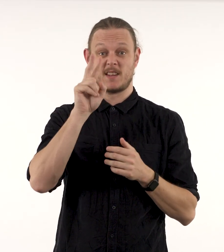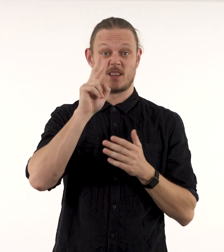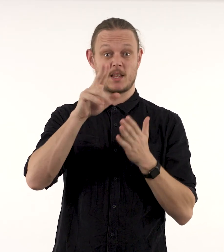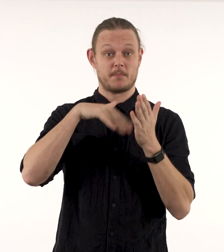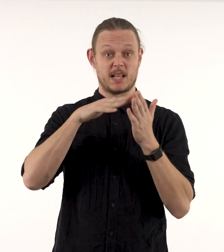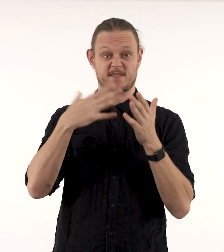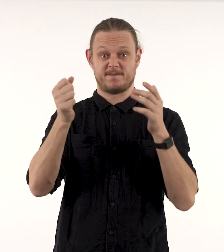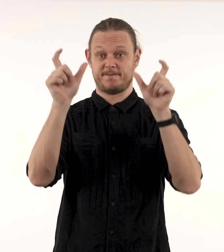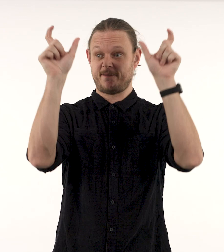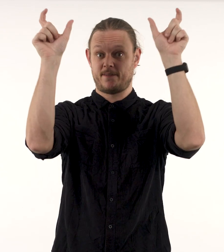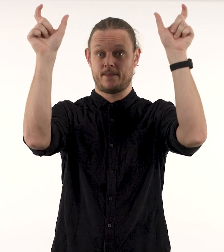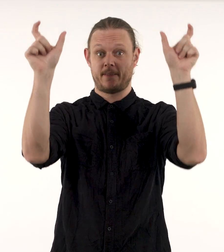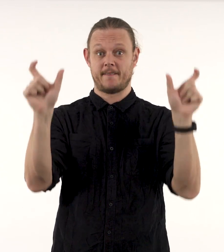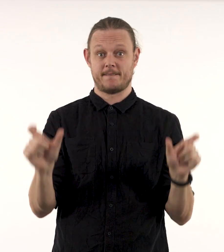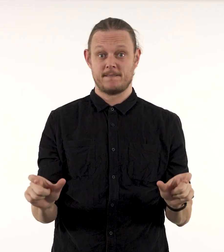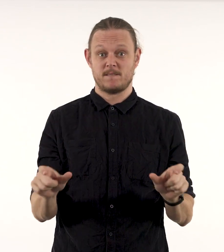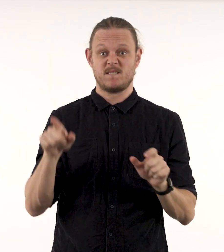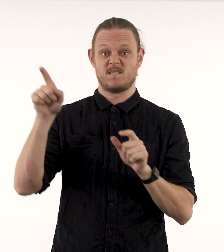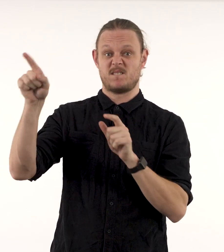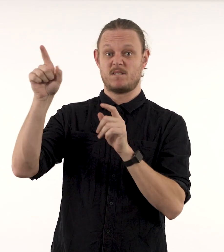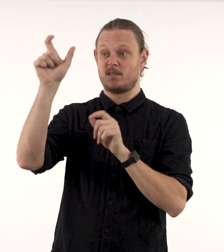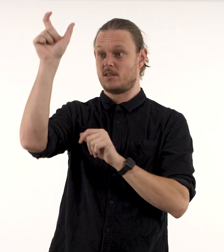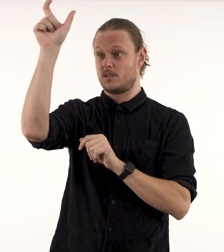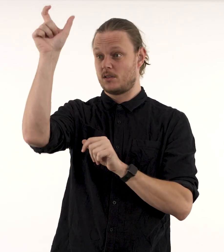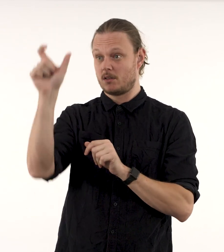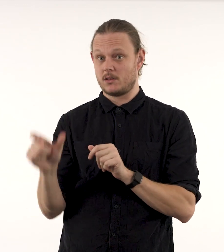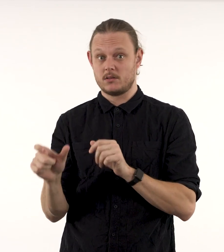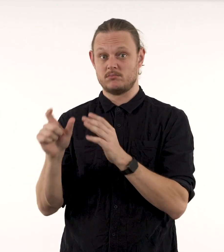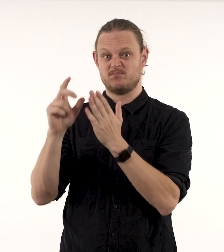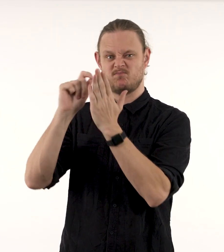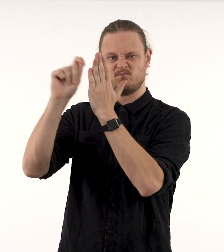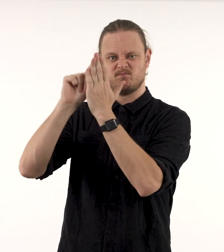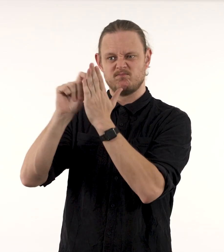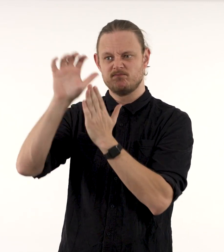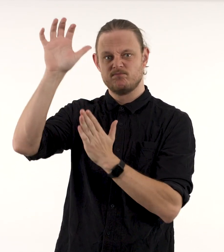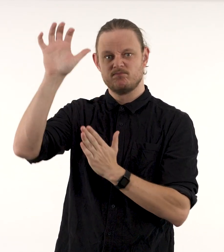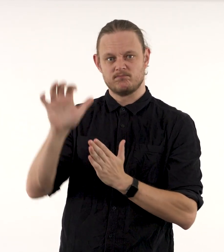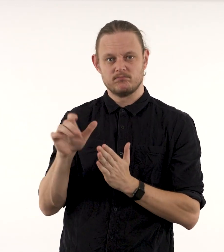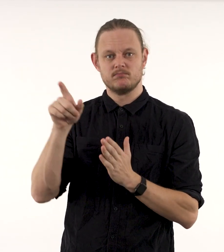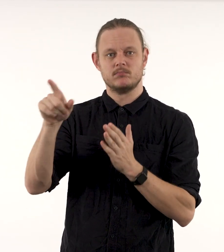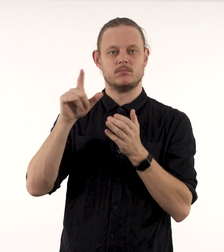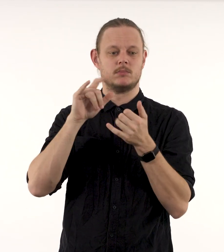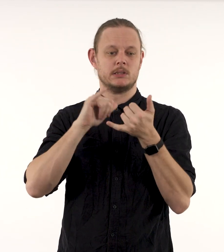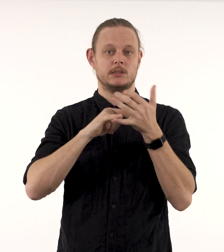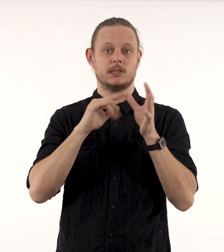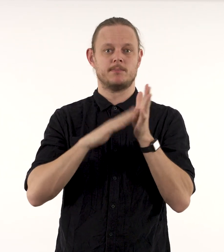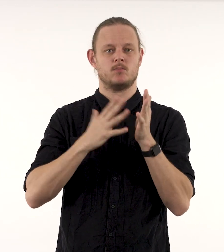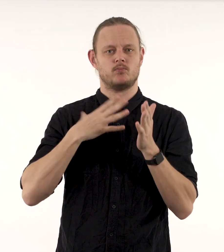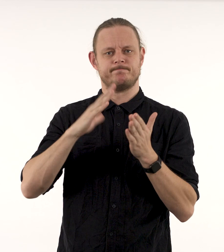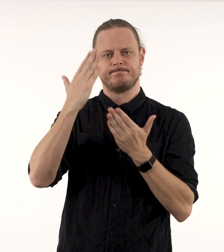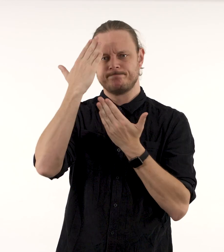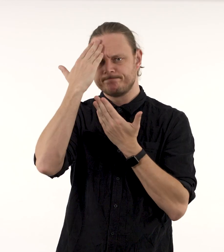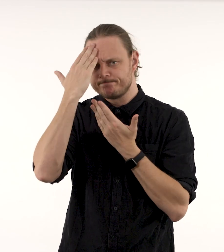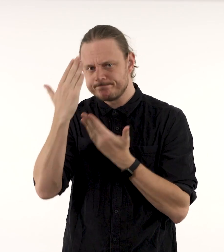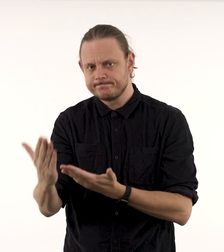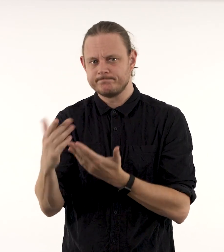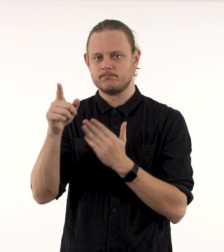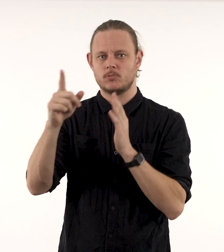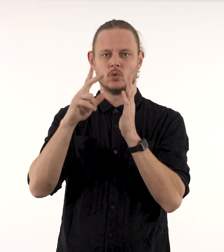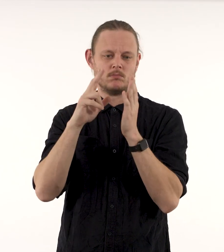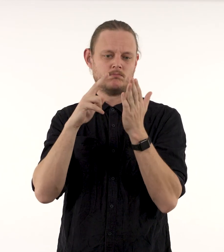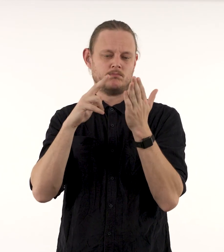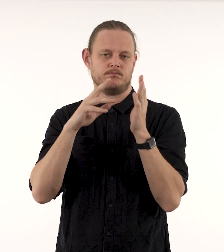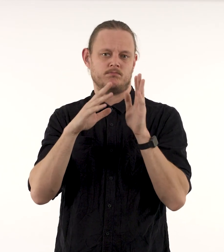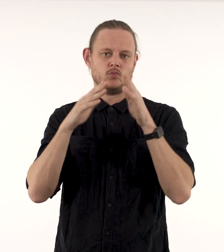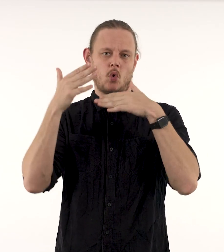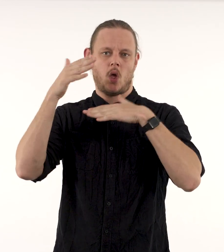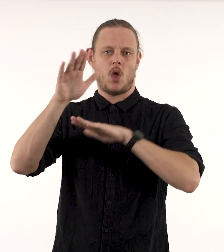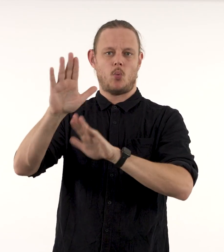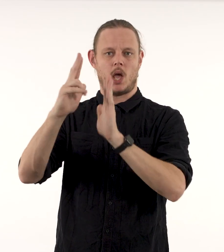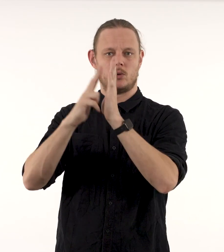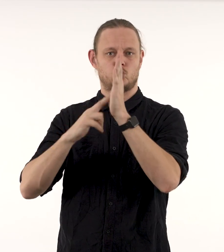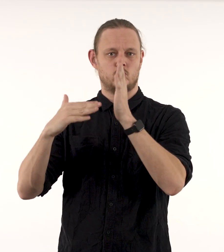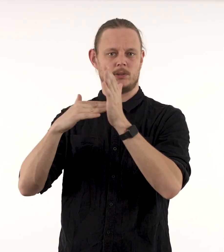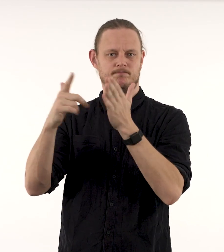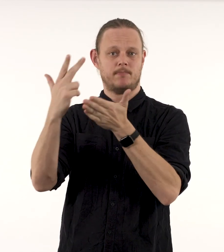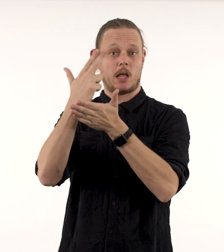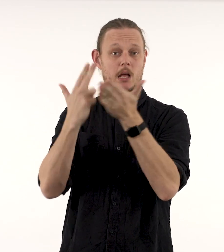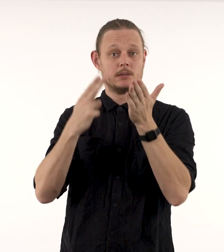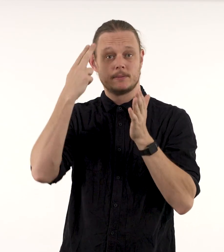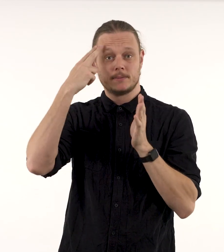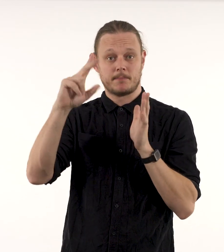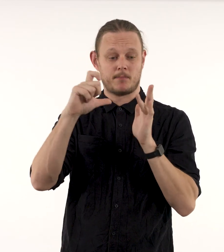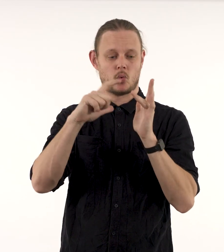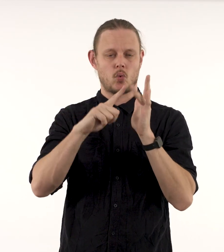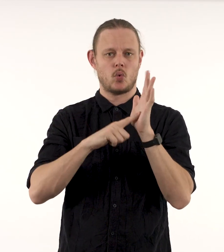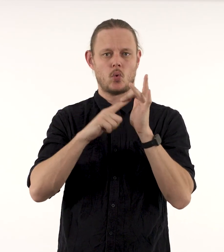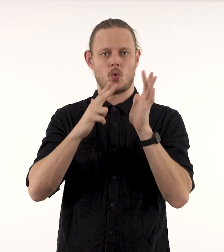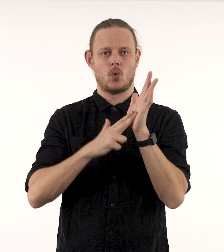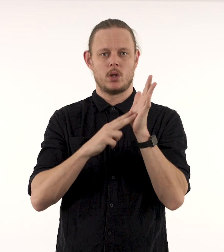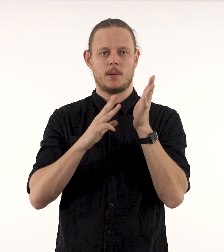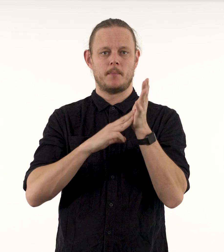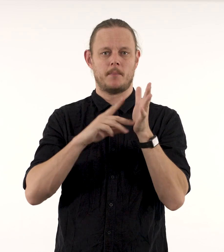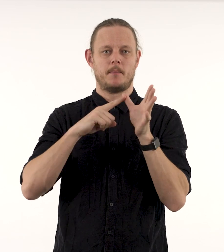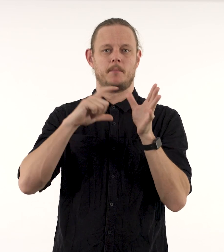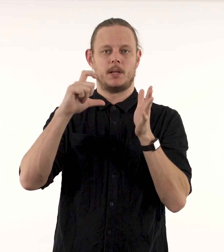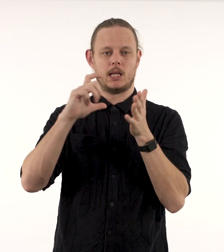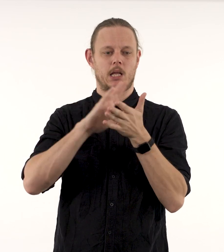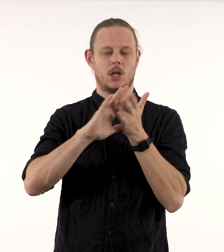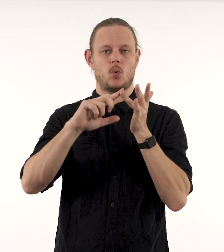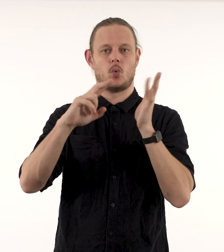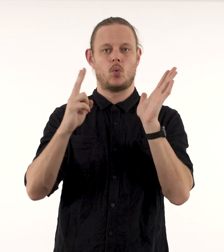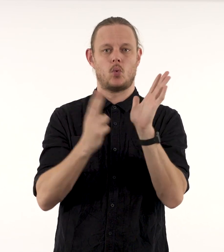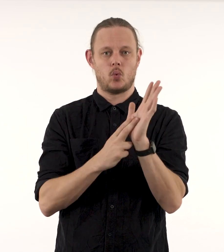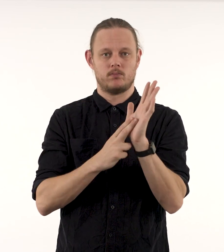'On either side [of the finished painting] is text supplied by Sam - a nod to the great [Aotearoa] New Zealand artist Colin McCahon